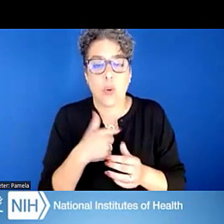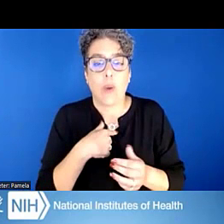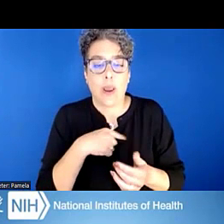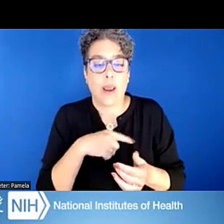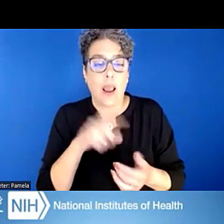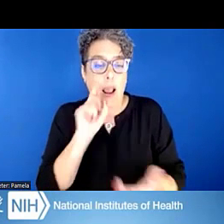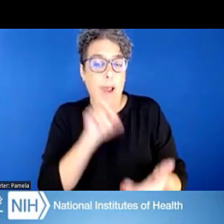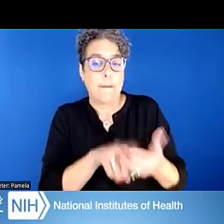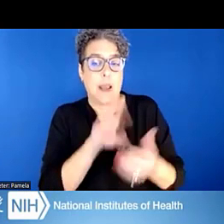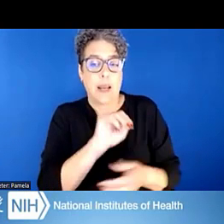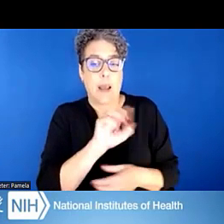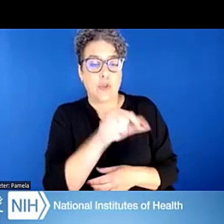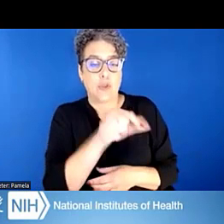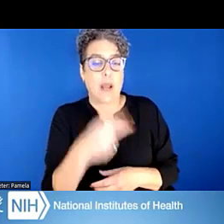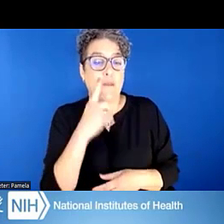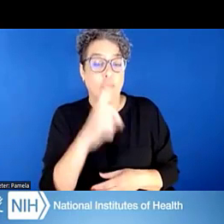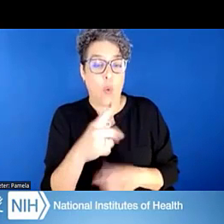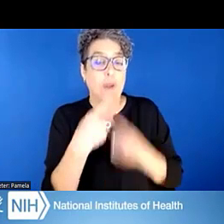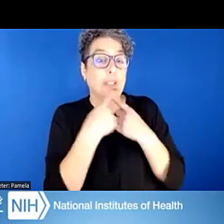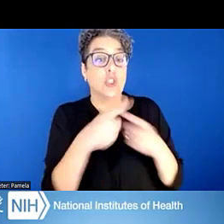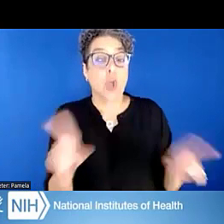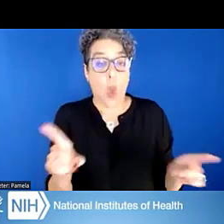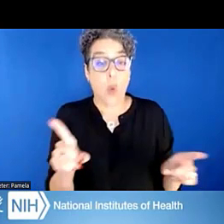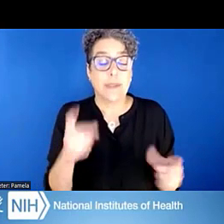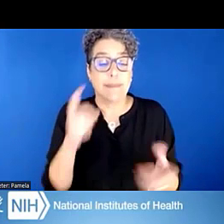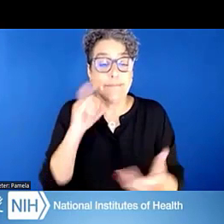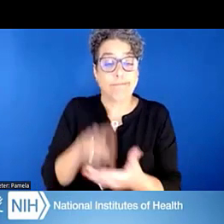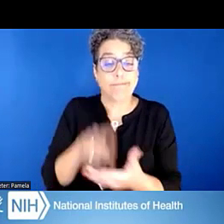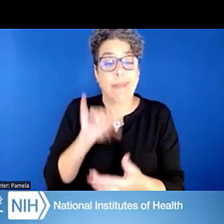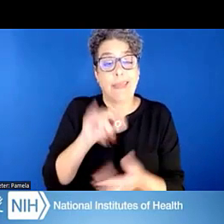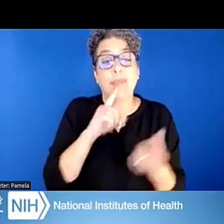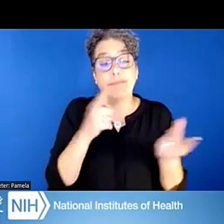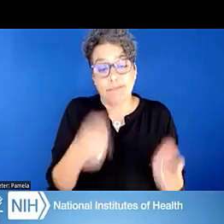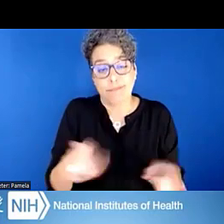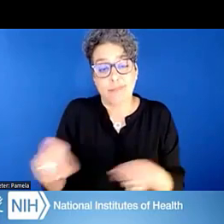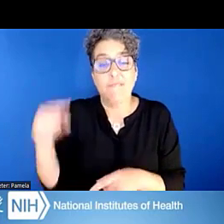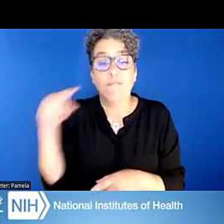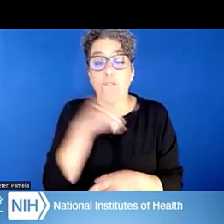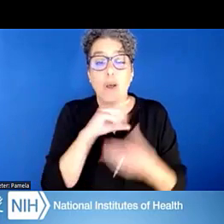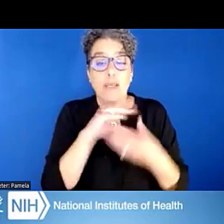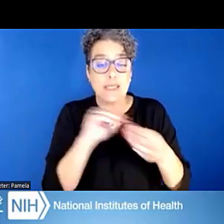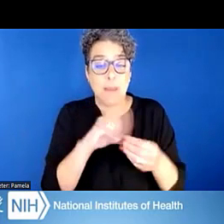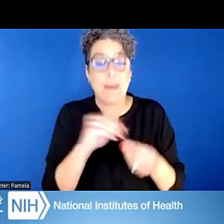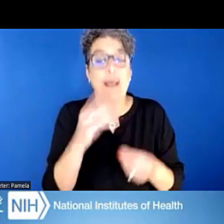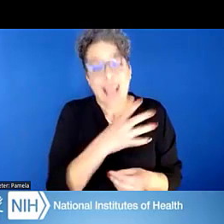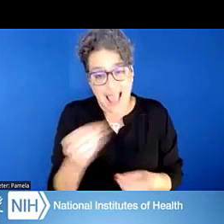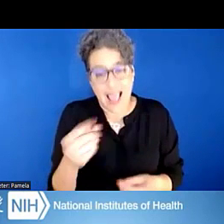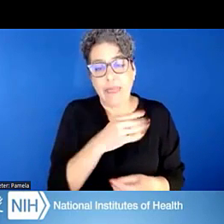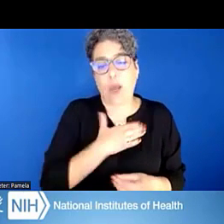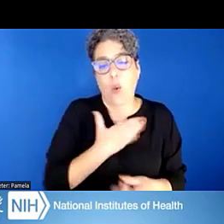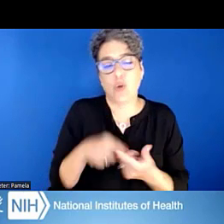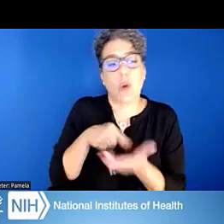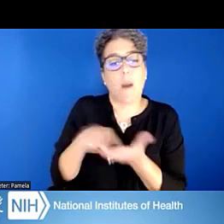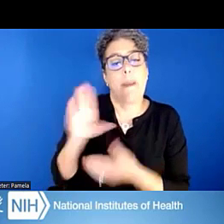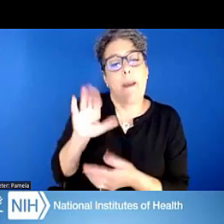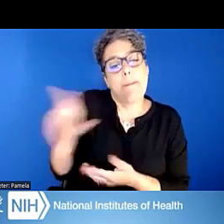for repaying funds and for taking meaningful steps to prevent future recurrences." So something to keep in mind as ..